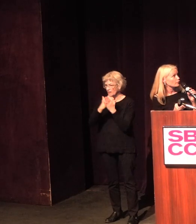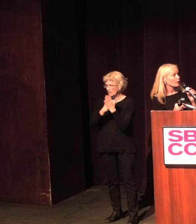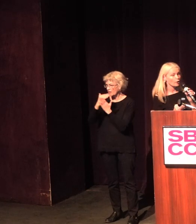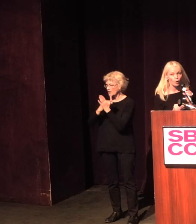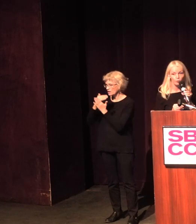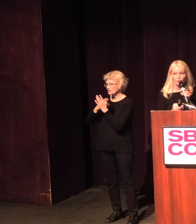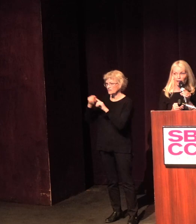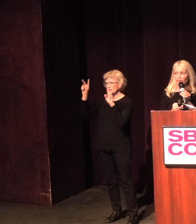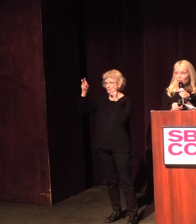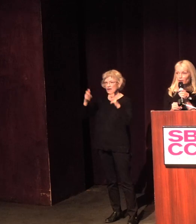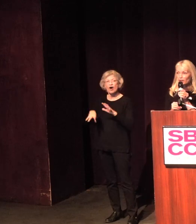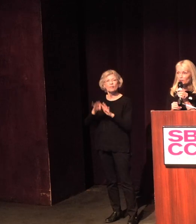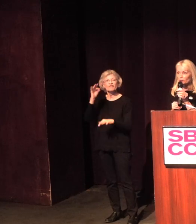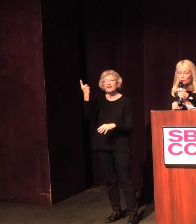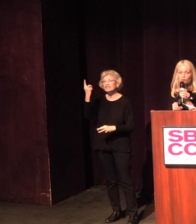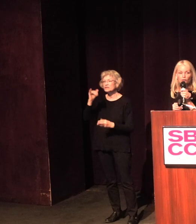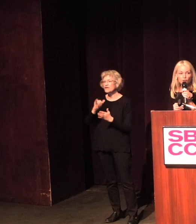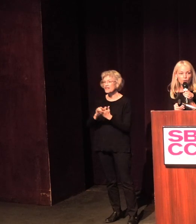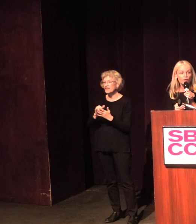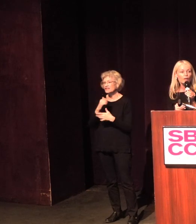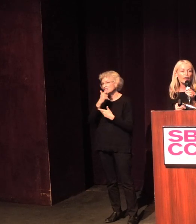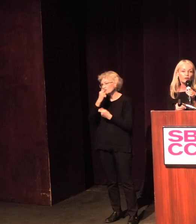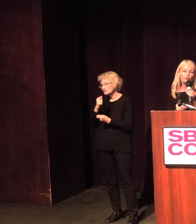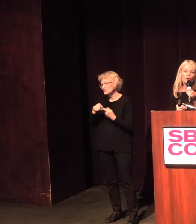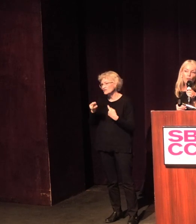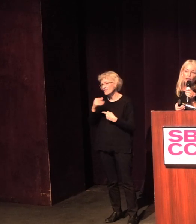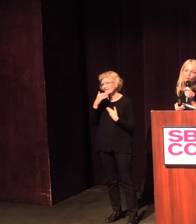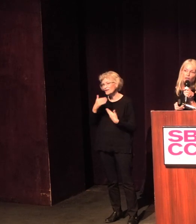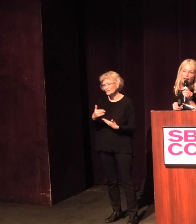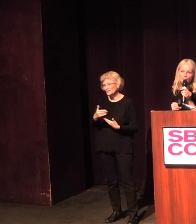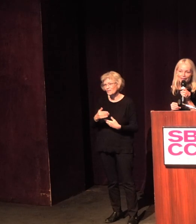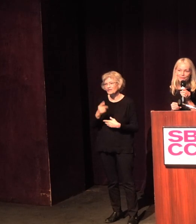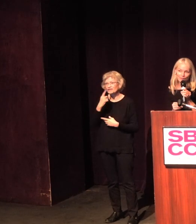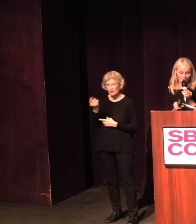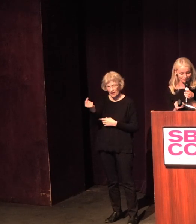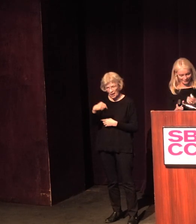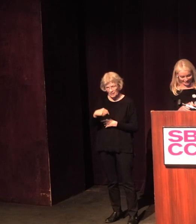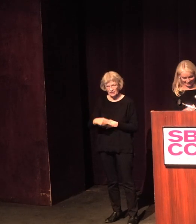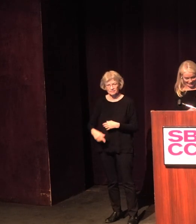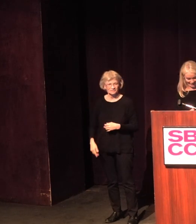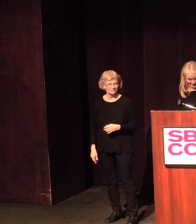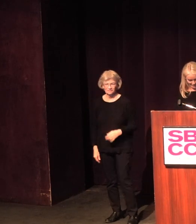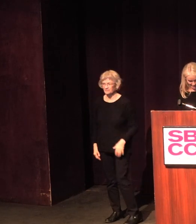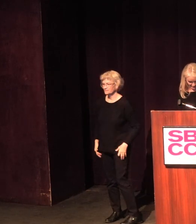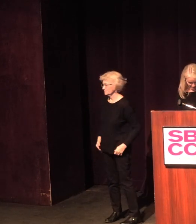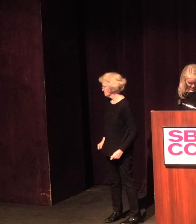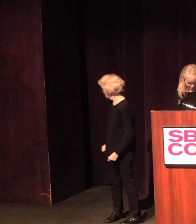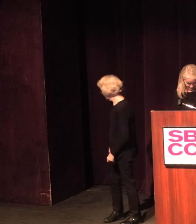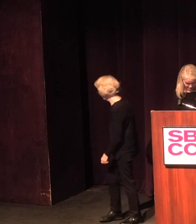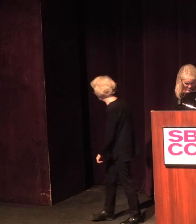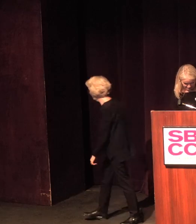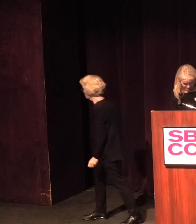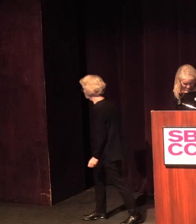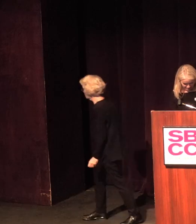Some of them are fully booked but we have an awesome list of topics so I hope you will find something that is of interest to you. Thank you so much, for coming.